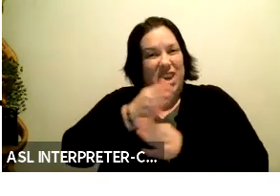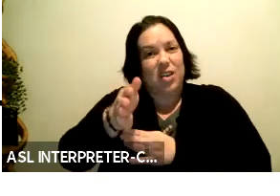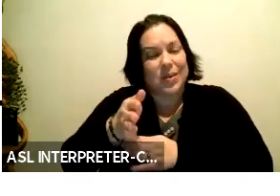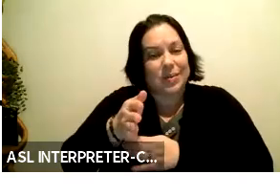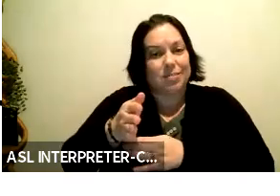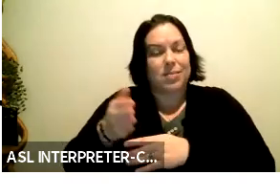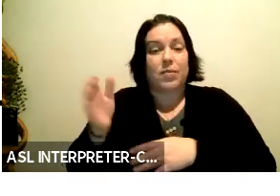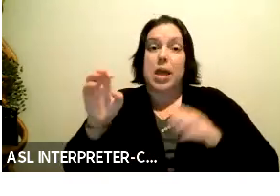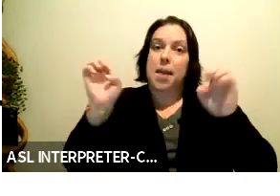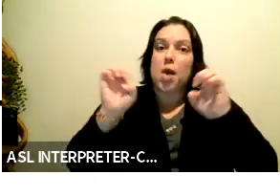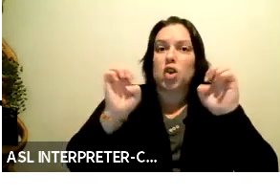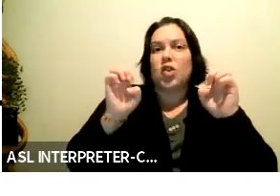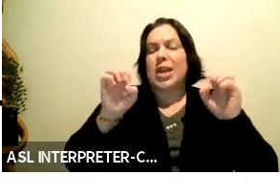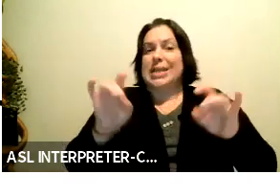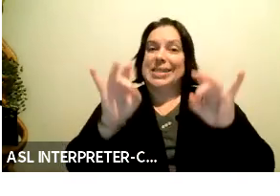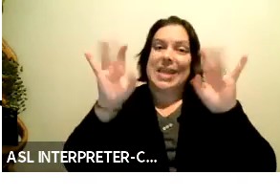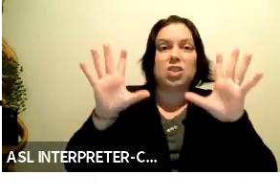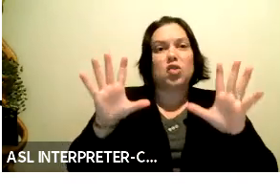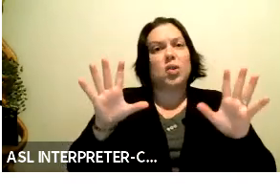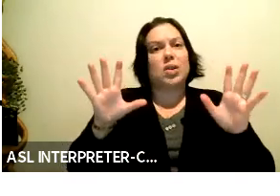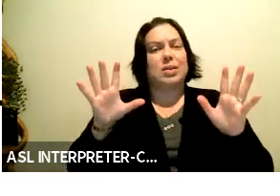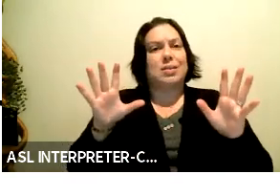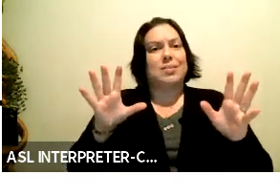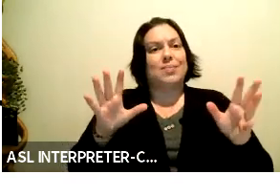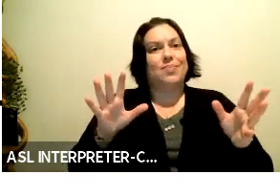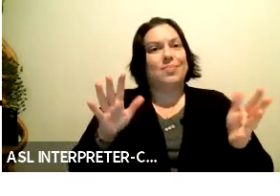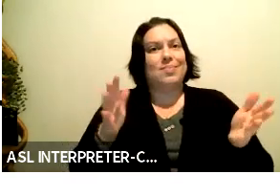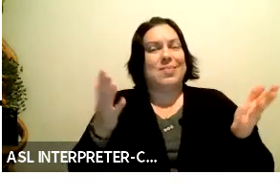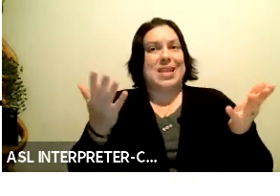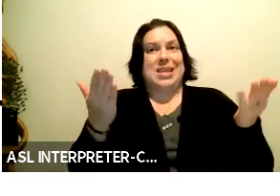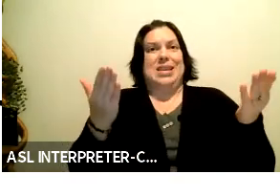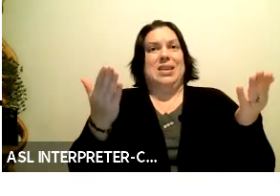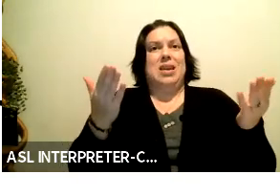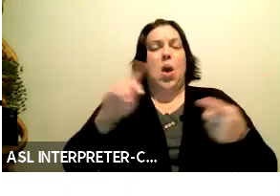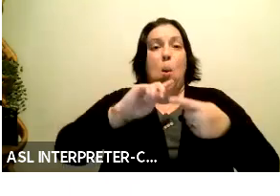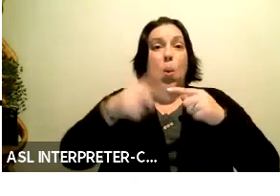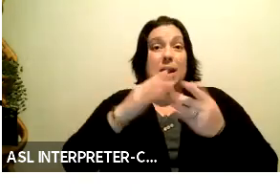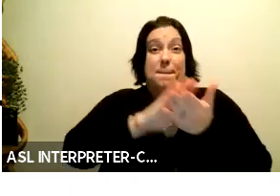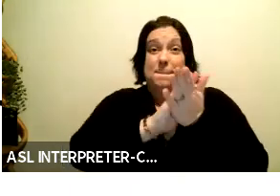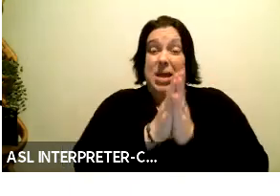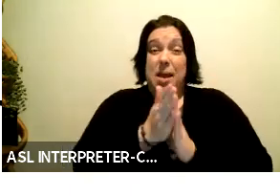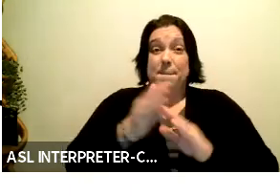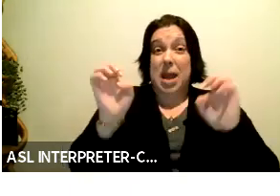also on the regular basis, but in emergencies and disasters, he becomes the transportation resource.